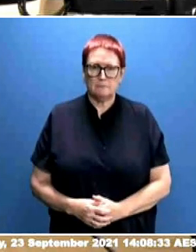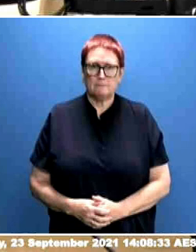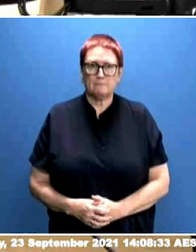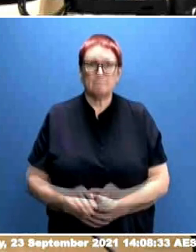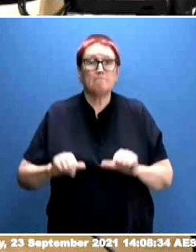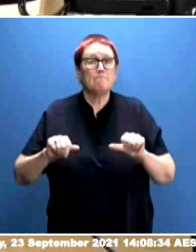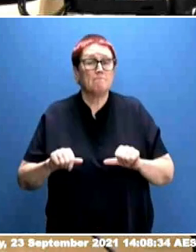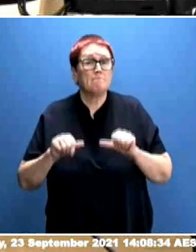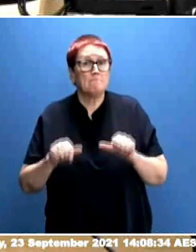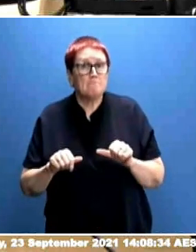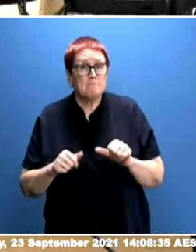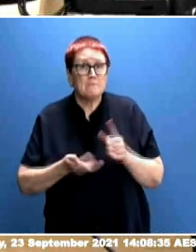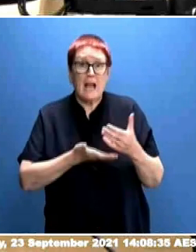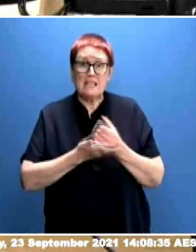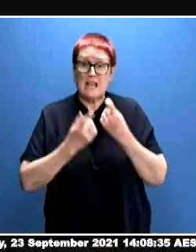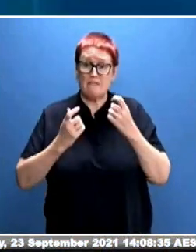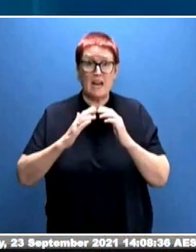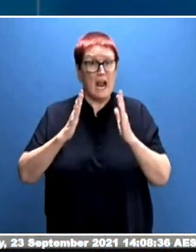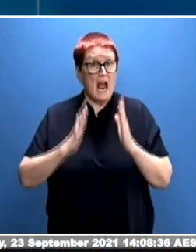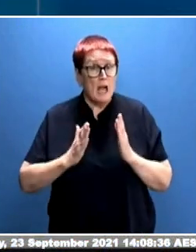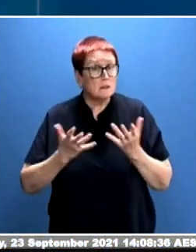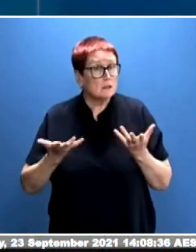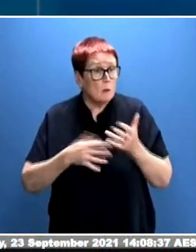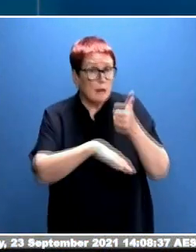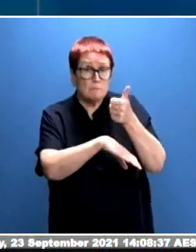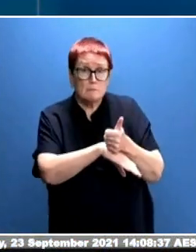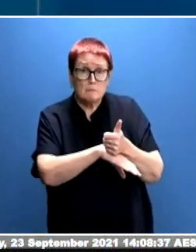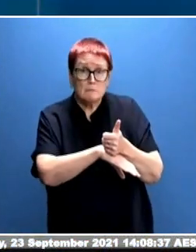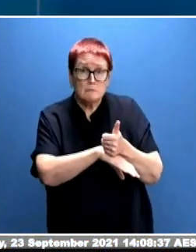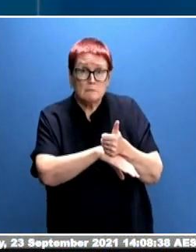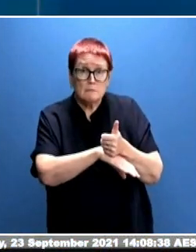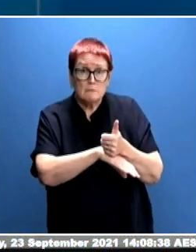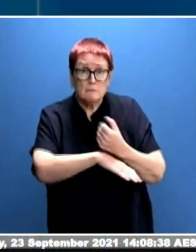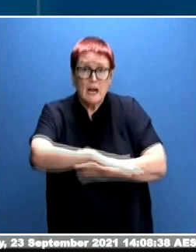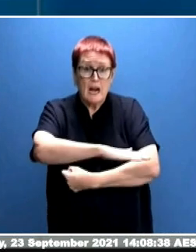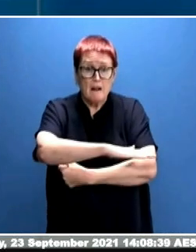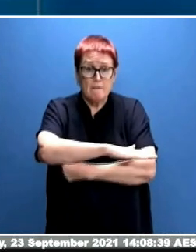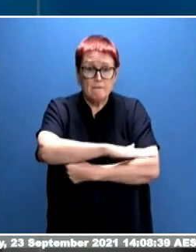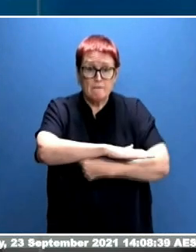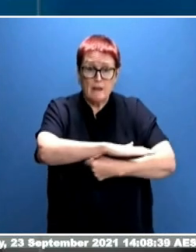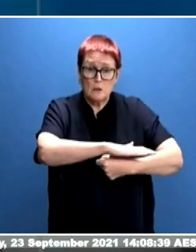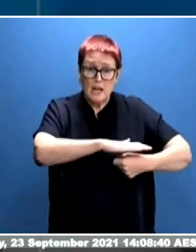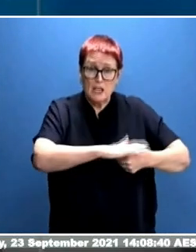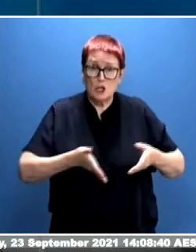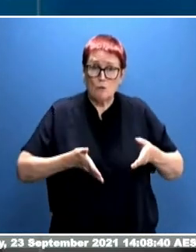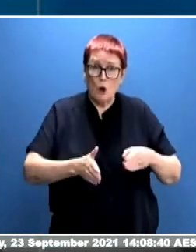So, the Safe Care House is located on Foundation Road in Holtze in Yarrawonga.